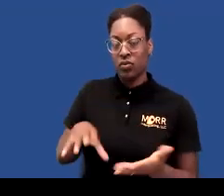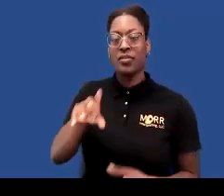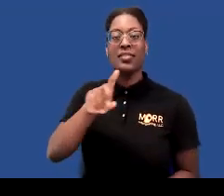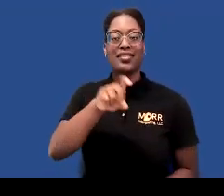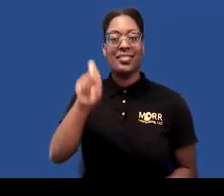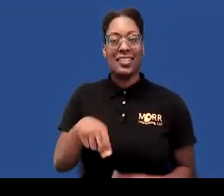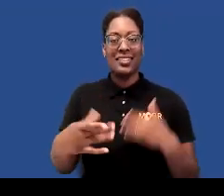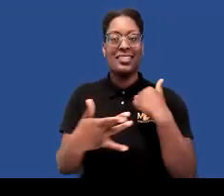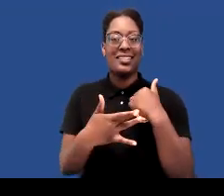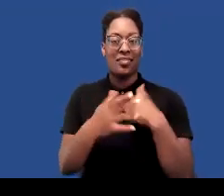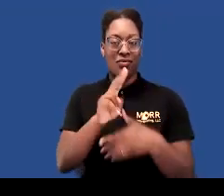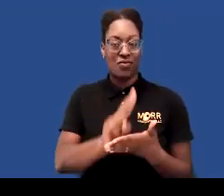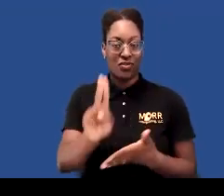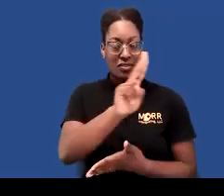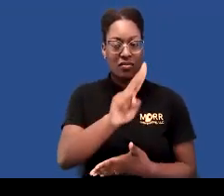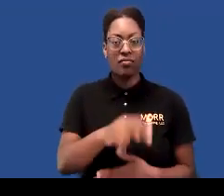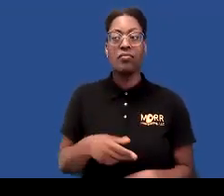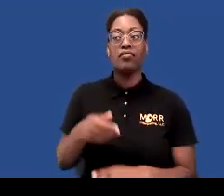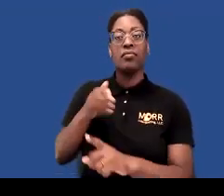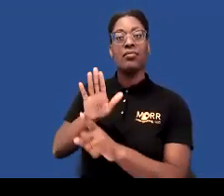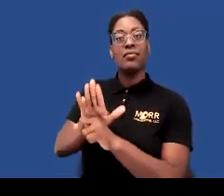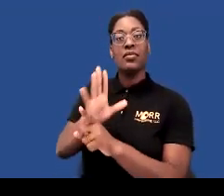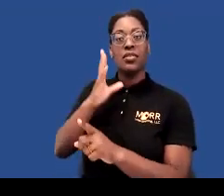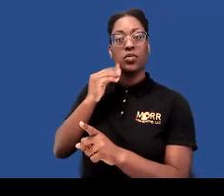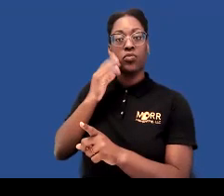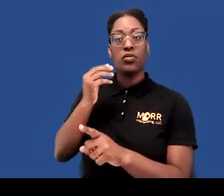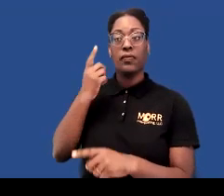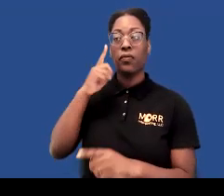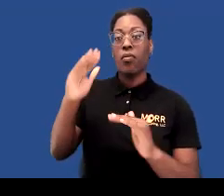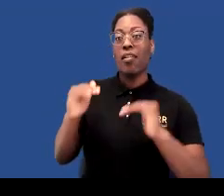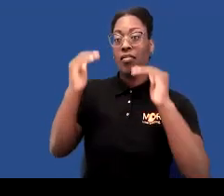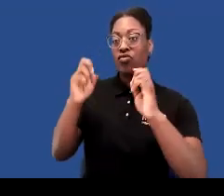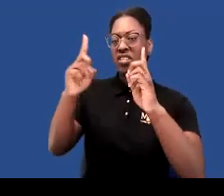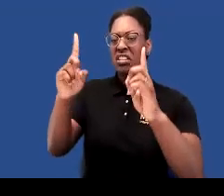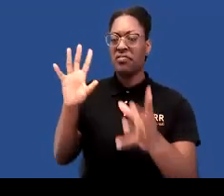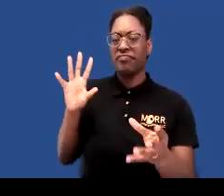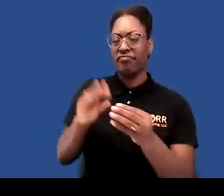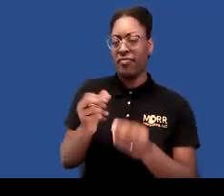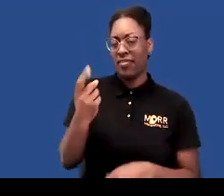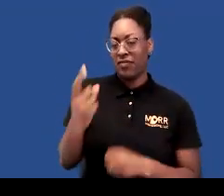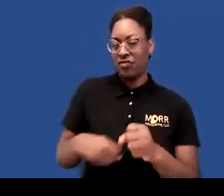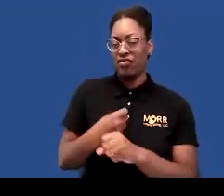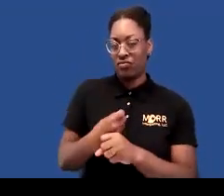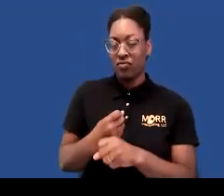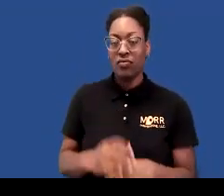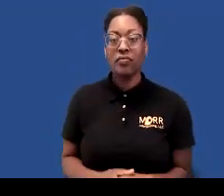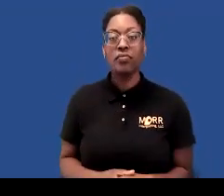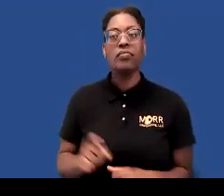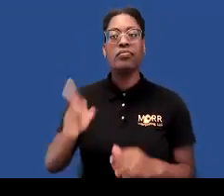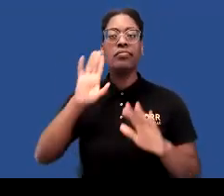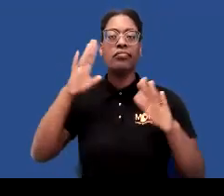and he has over 11 years of experience working in higher education spaces. His experience is focused on academic support resources,